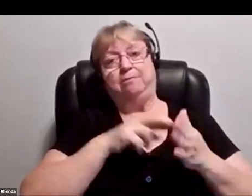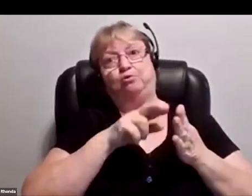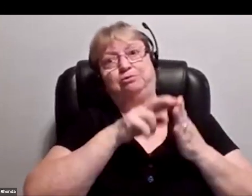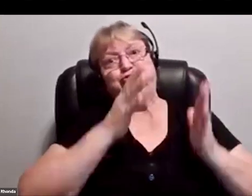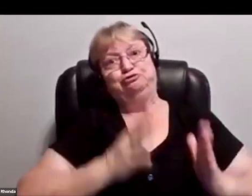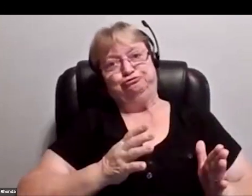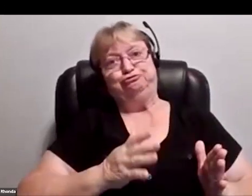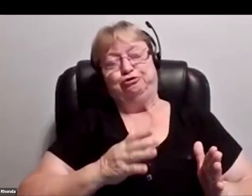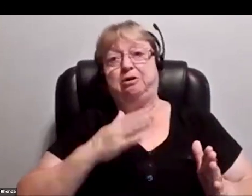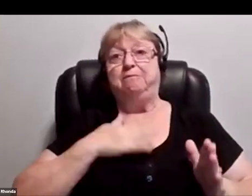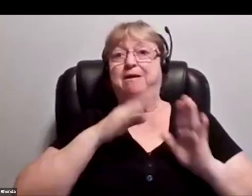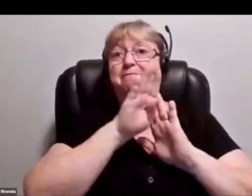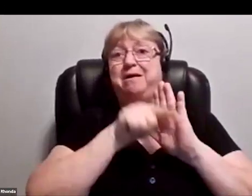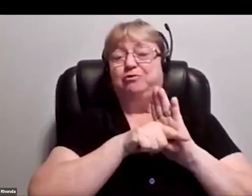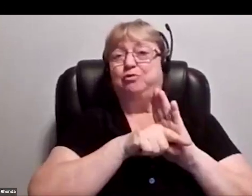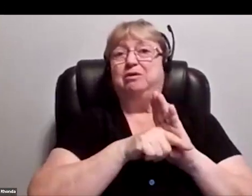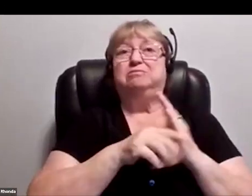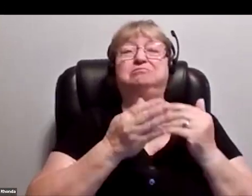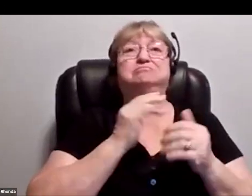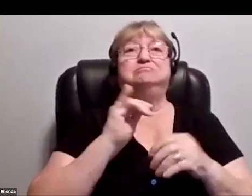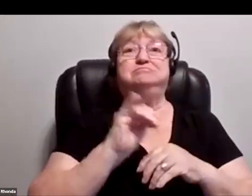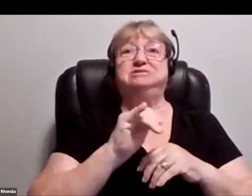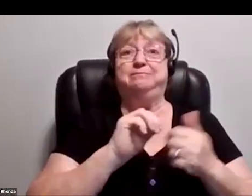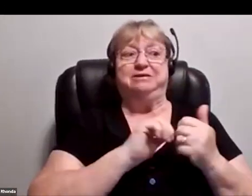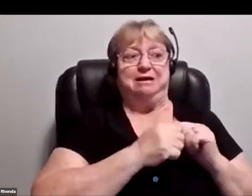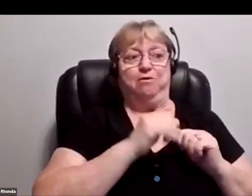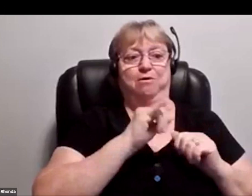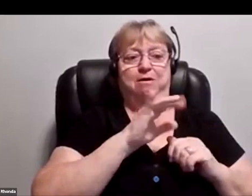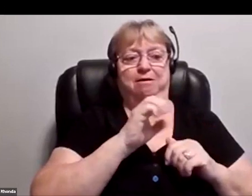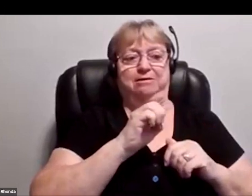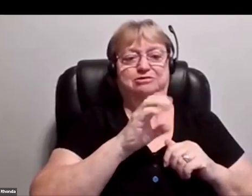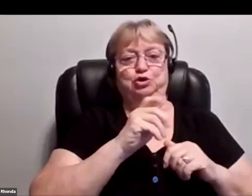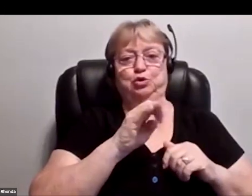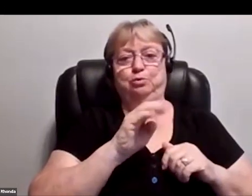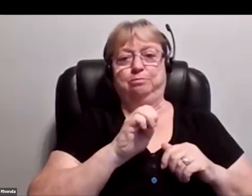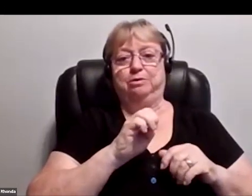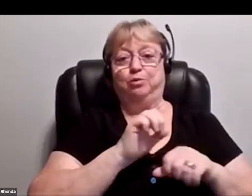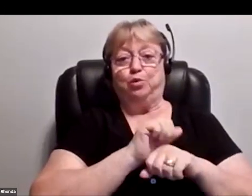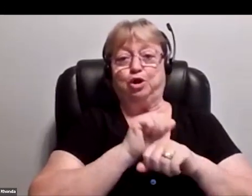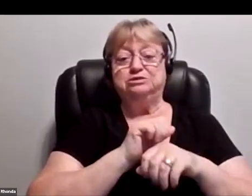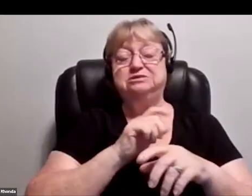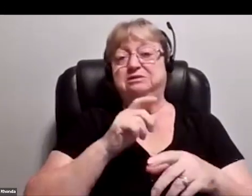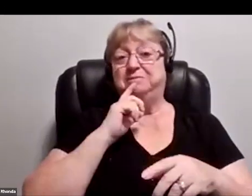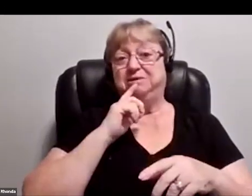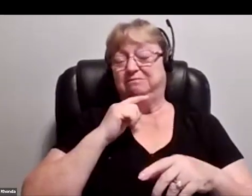My background is very similar to how IceCube works. It's something I heard of very early on in my career.